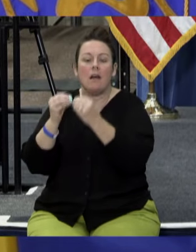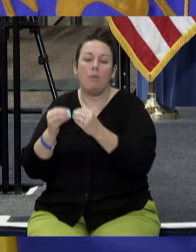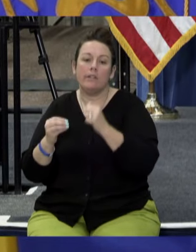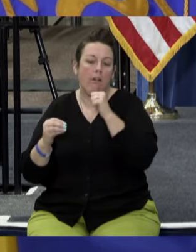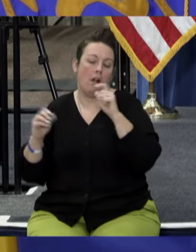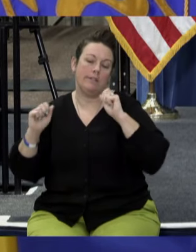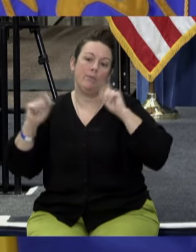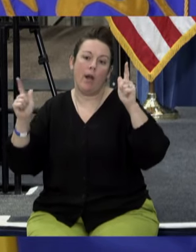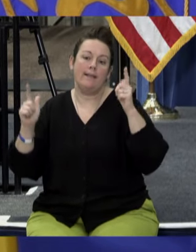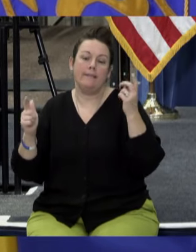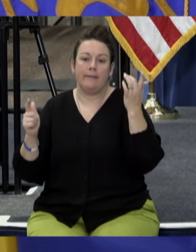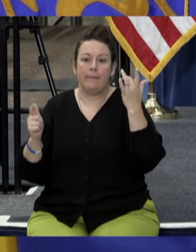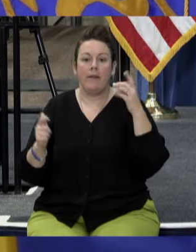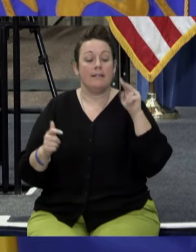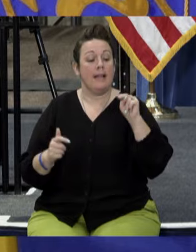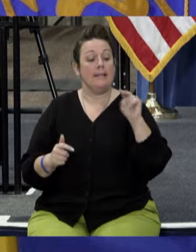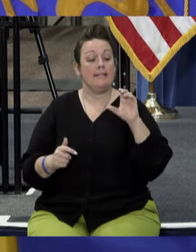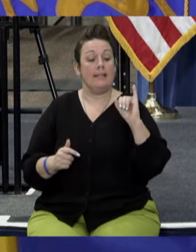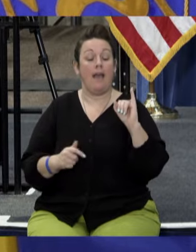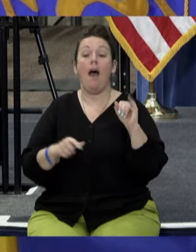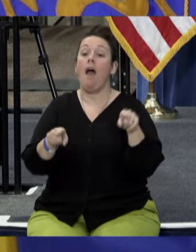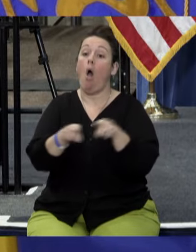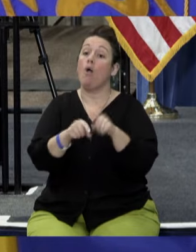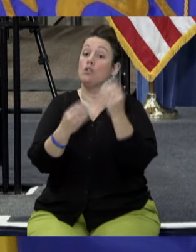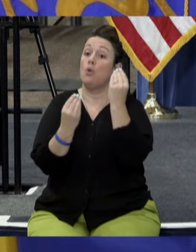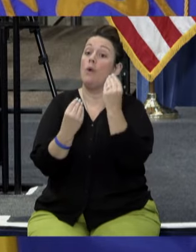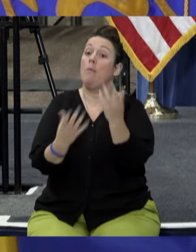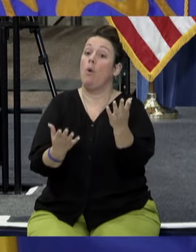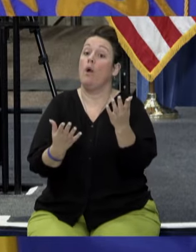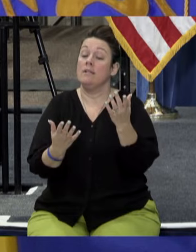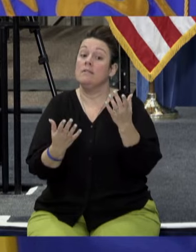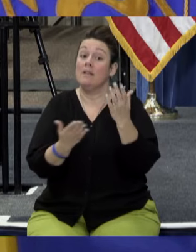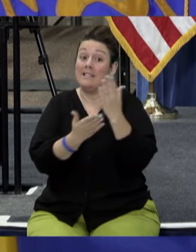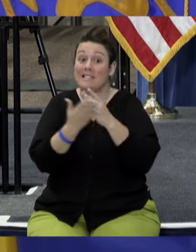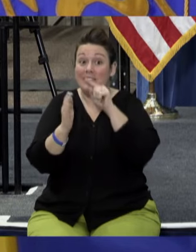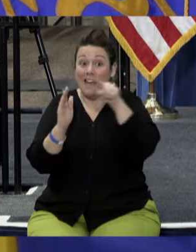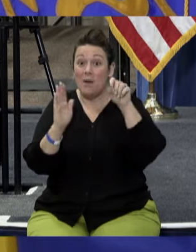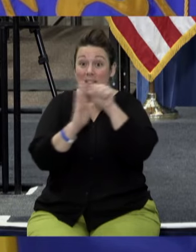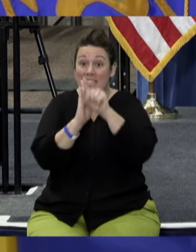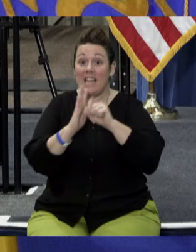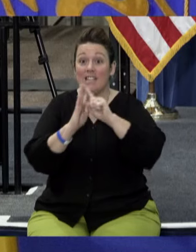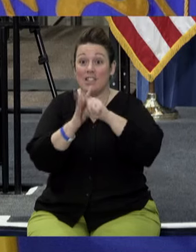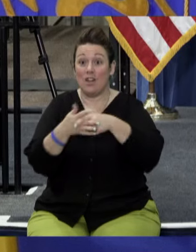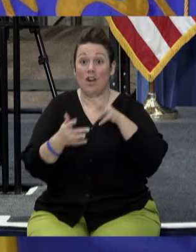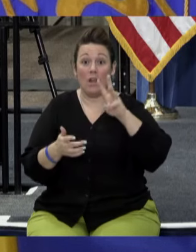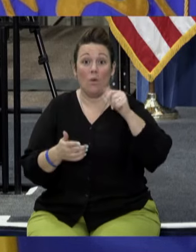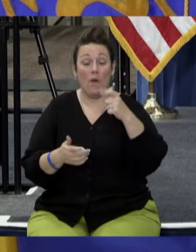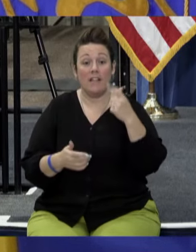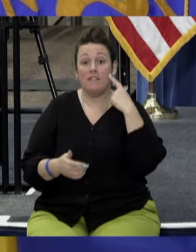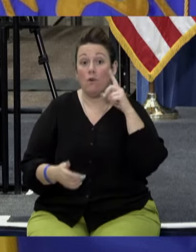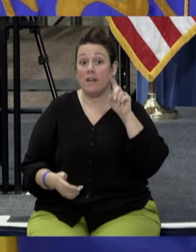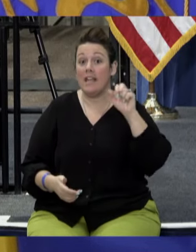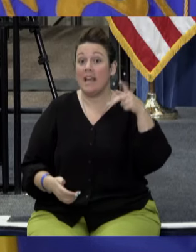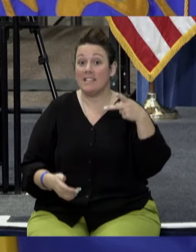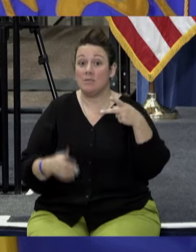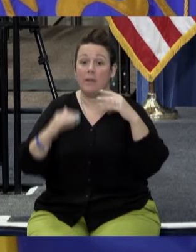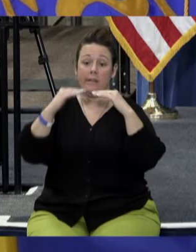considering the NCI also reports that in some states the starting wage for a DSP remains below